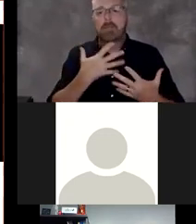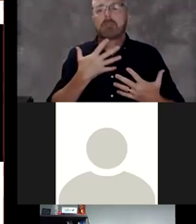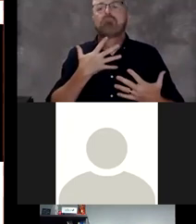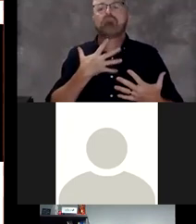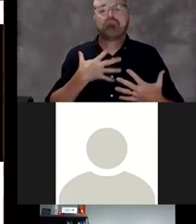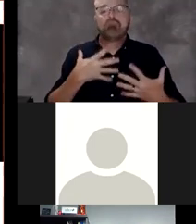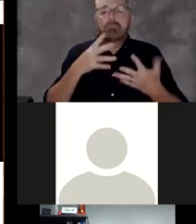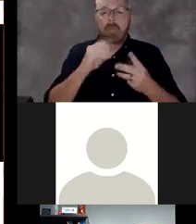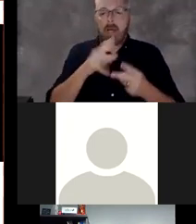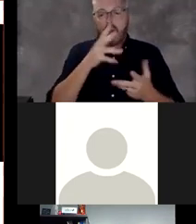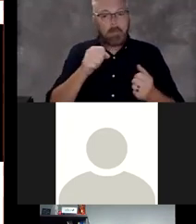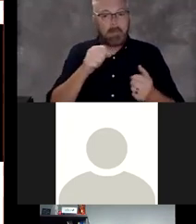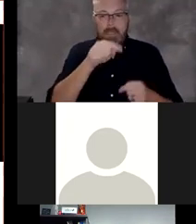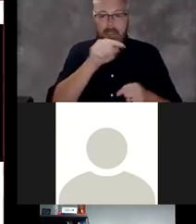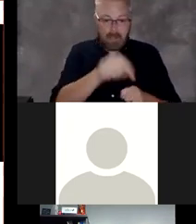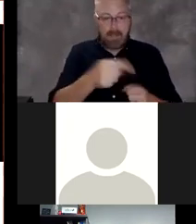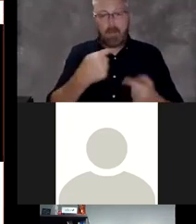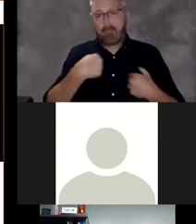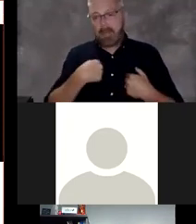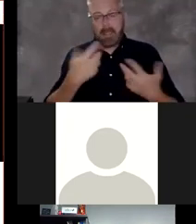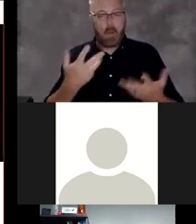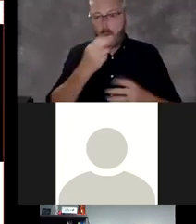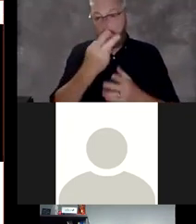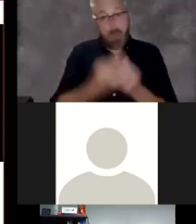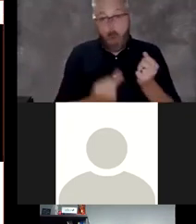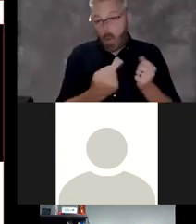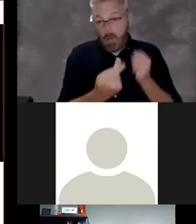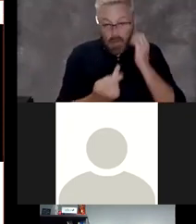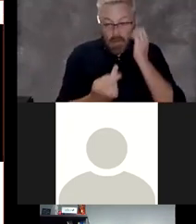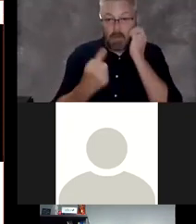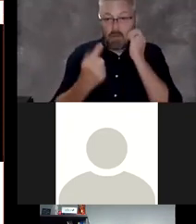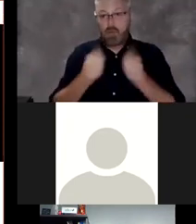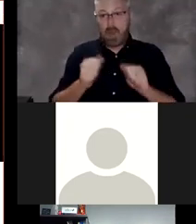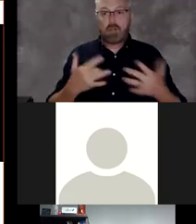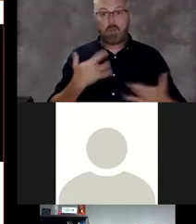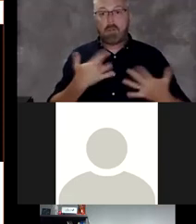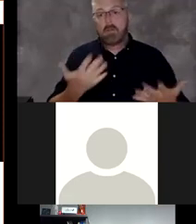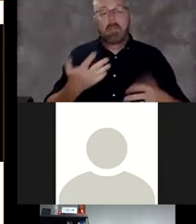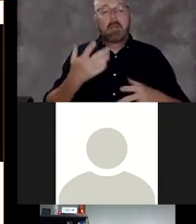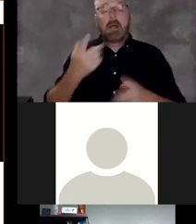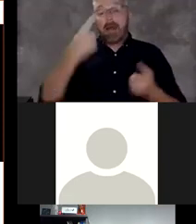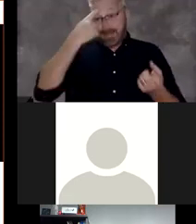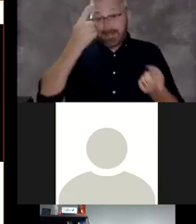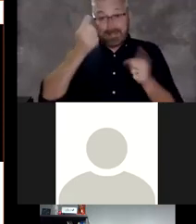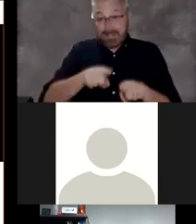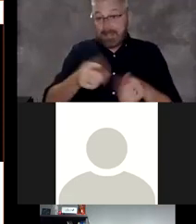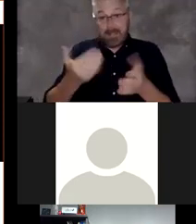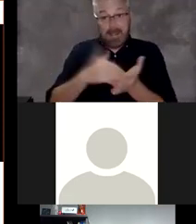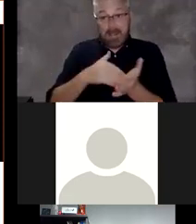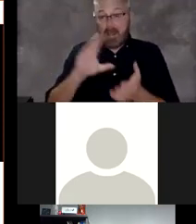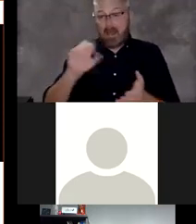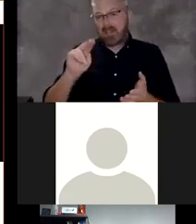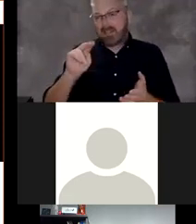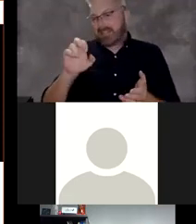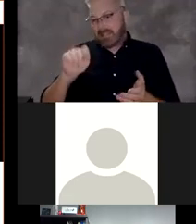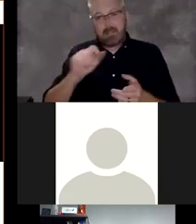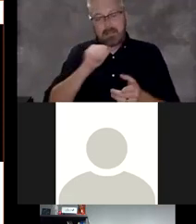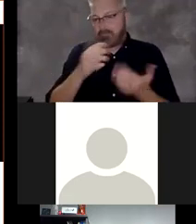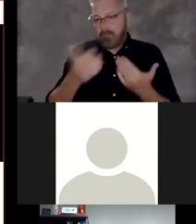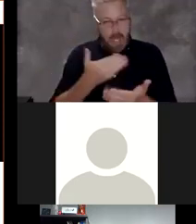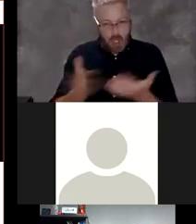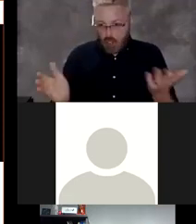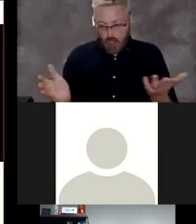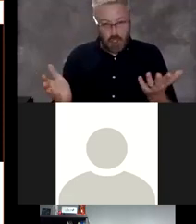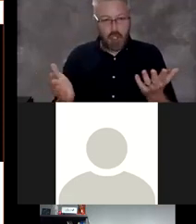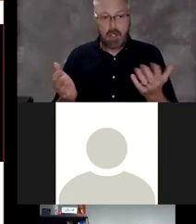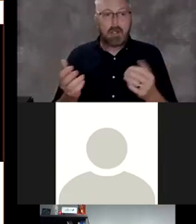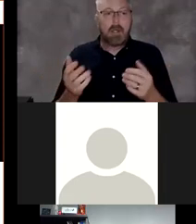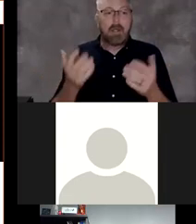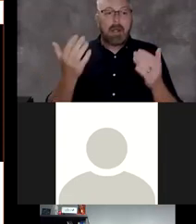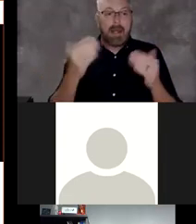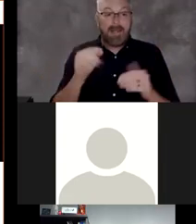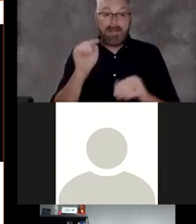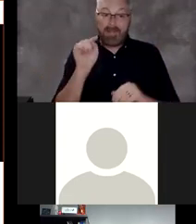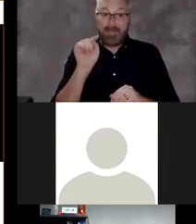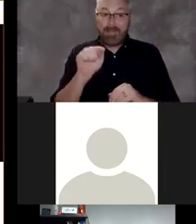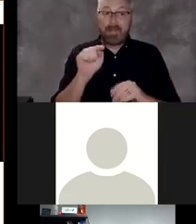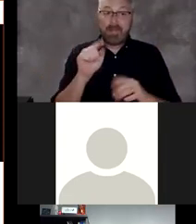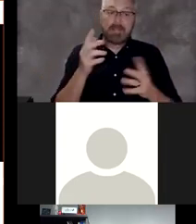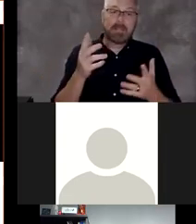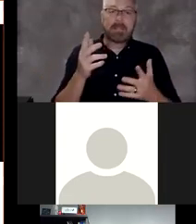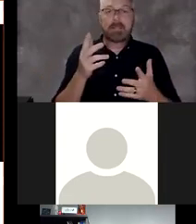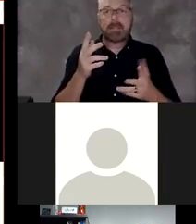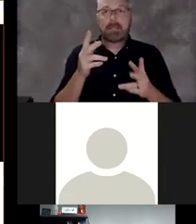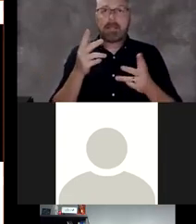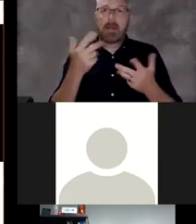CONSENT, AGAIN, IS IRRELEVANT. THIS IS WHERE A PERSON FORCES,